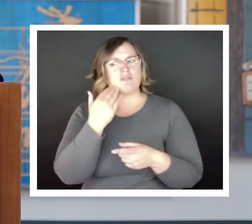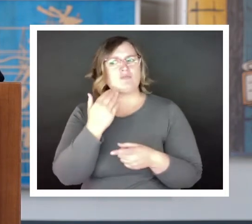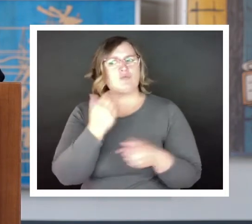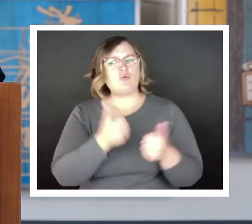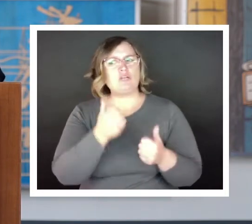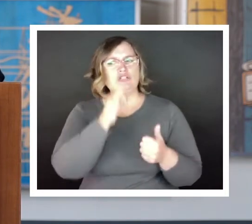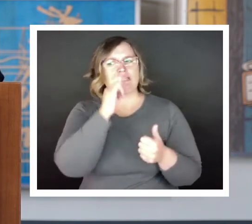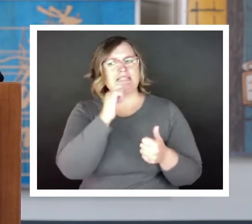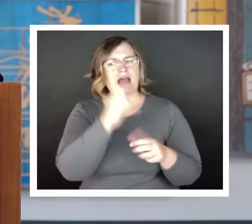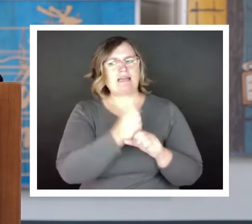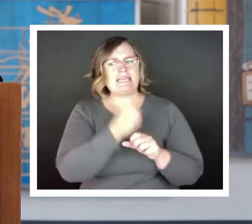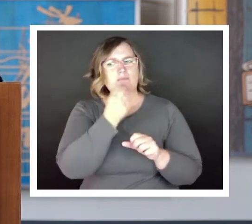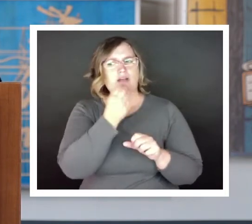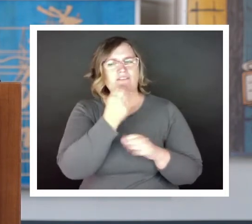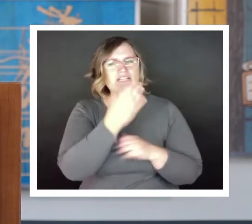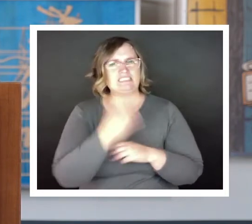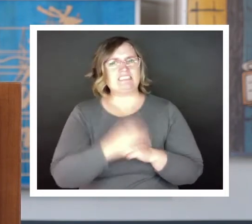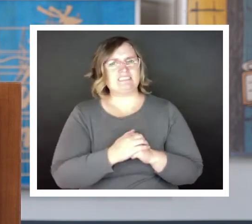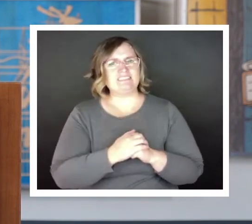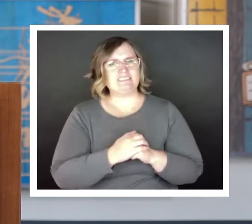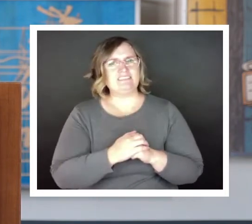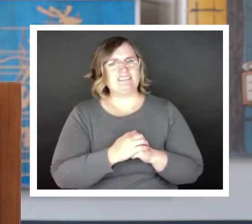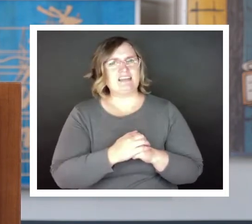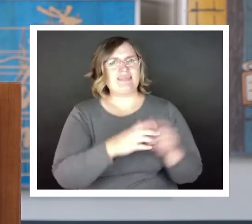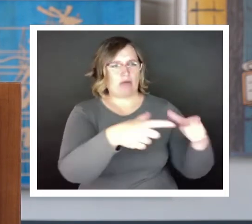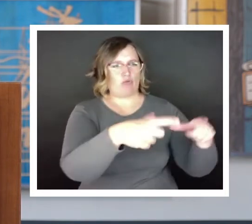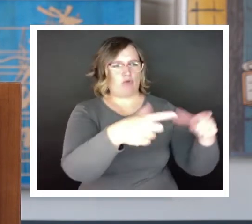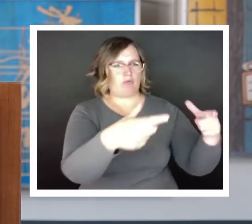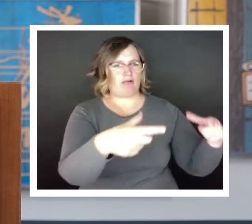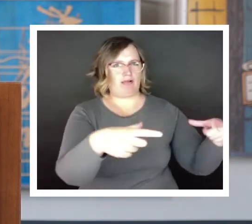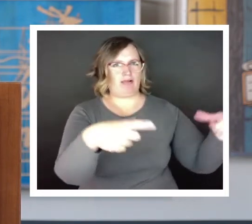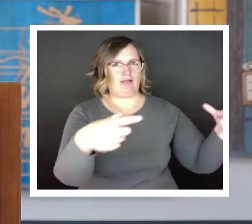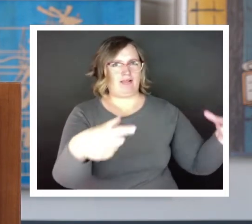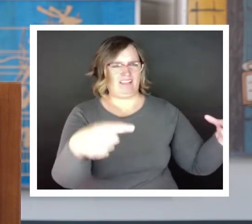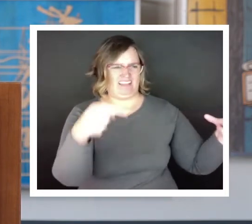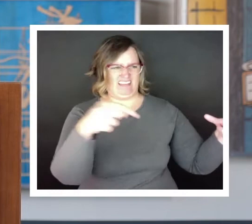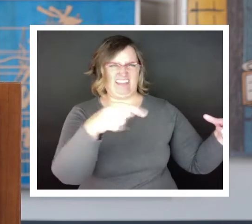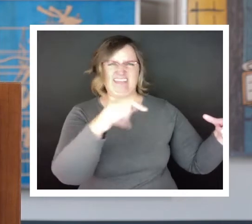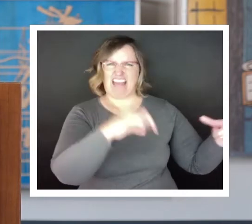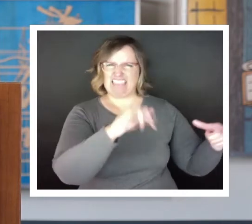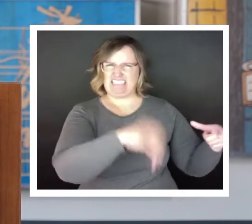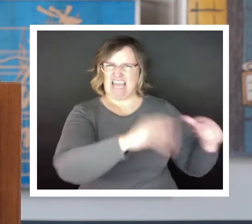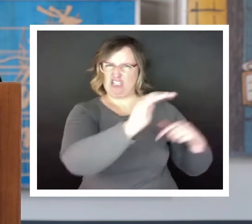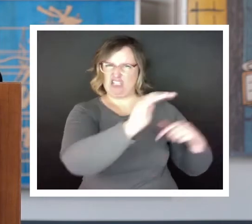Those are the ripples that will be moving through that child for the rest of their lives.